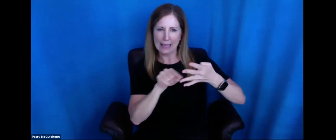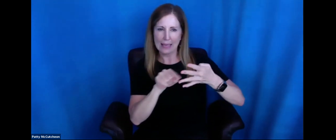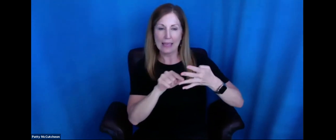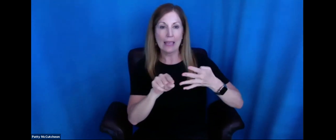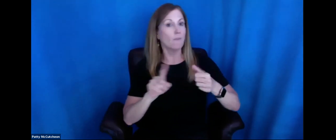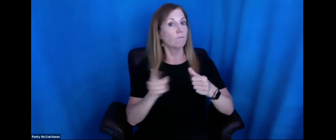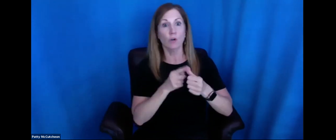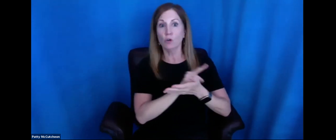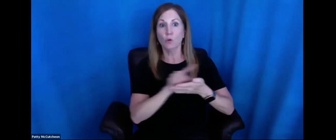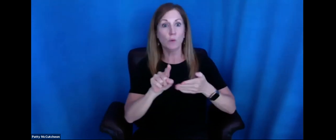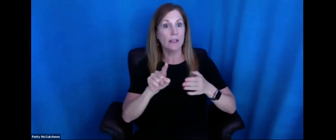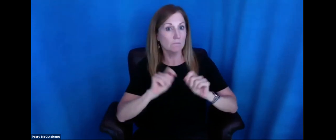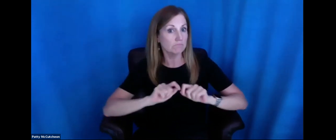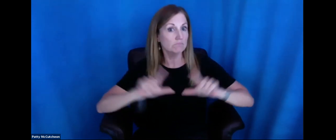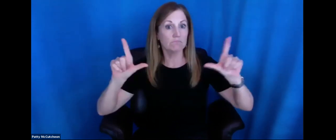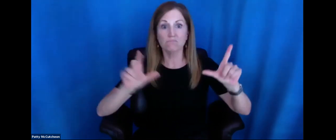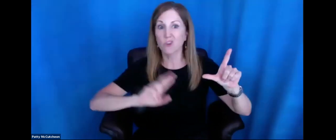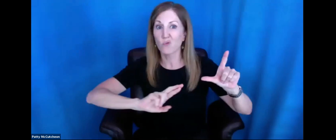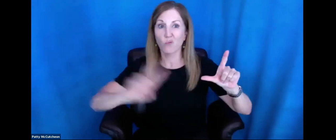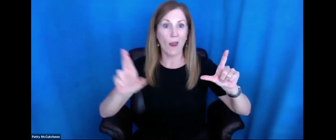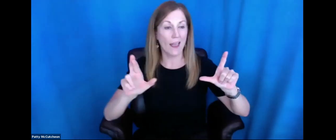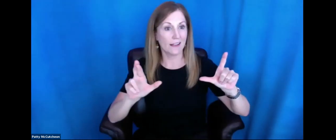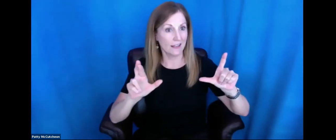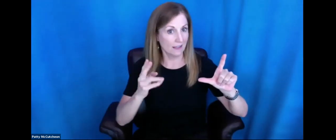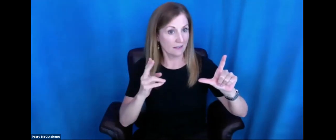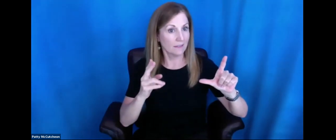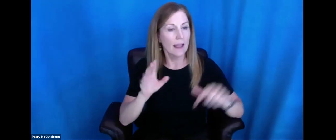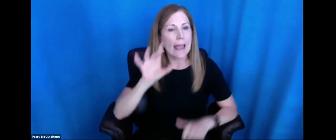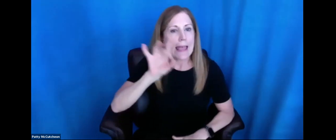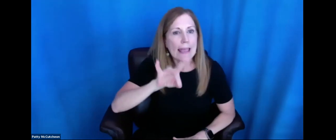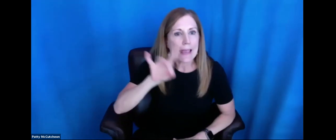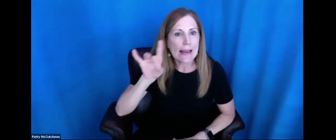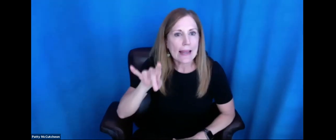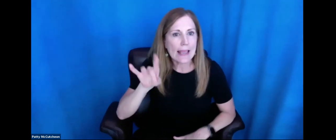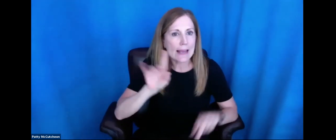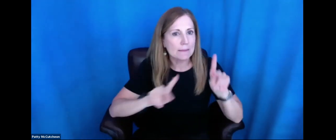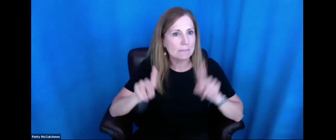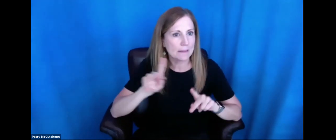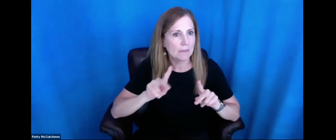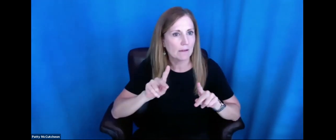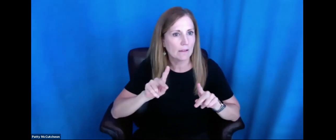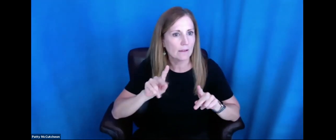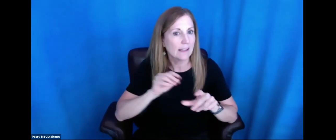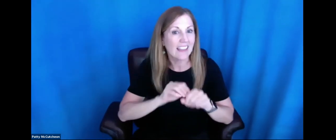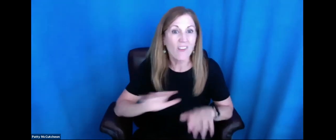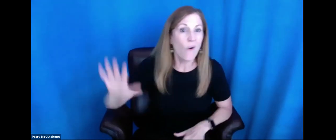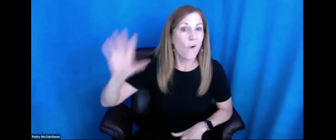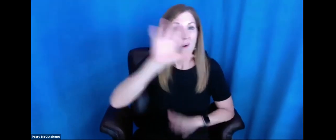website was open in 2016, four years ago, 88 people in the entire state asked to have their ballot mailed to